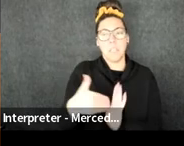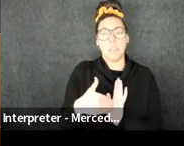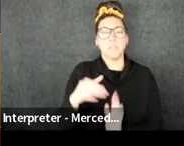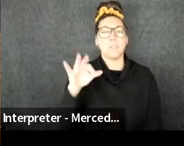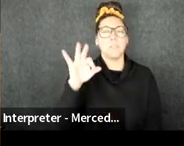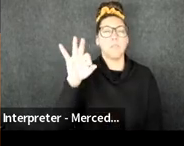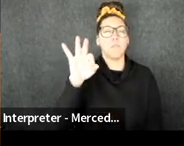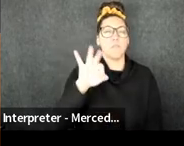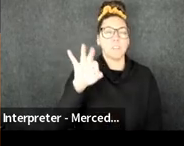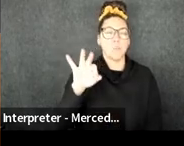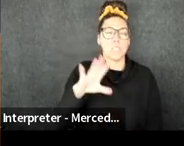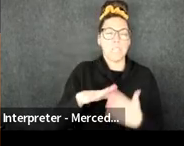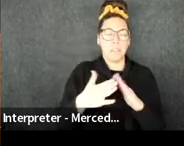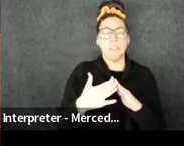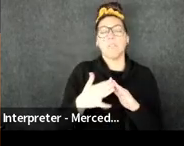So that time around to my time,